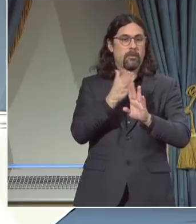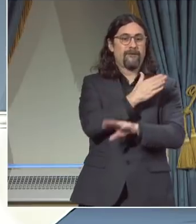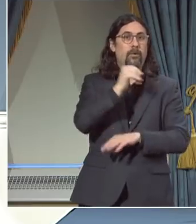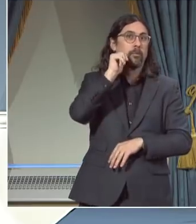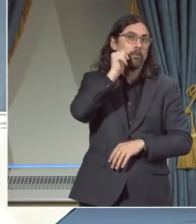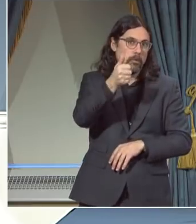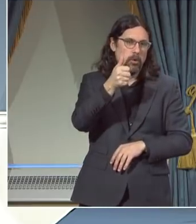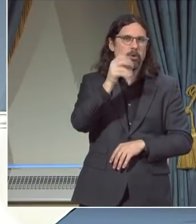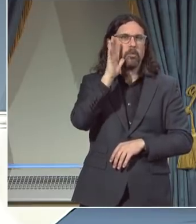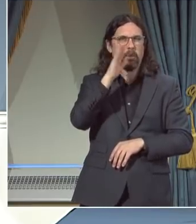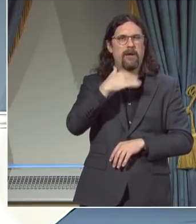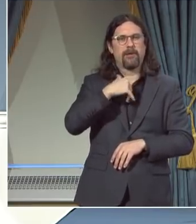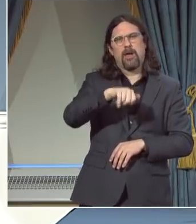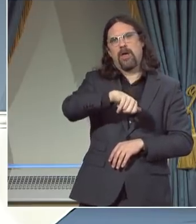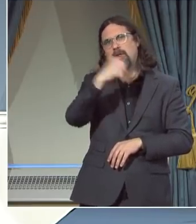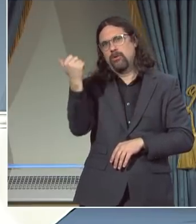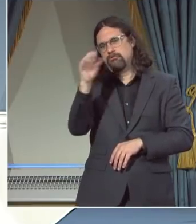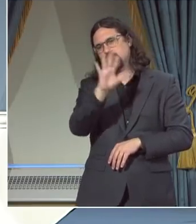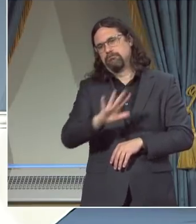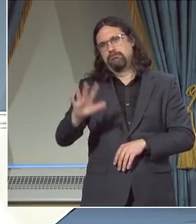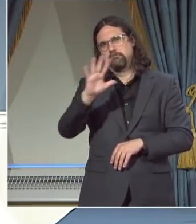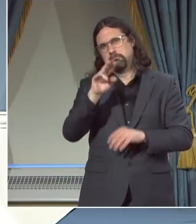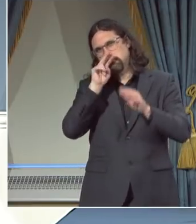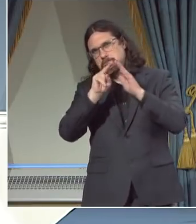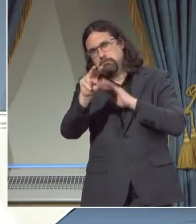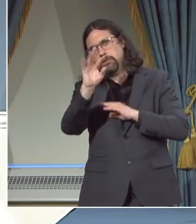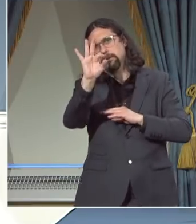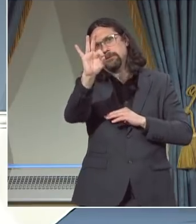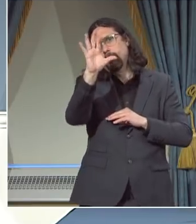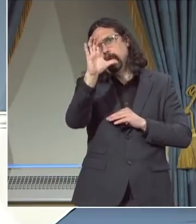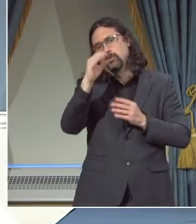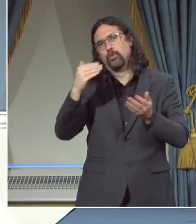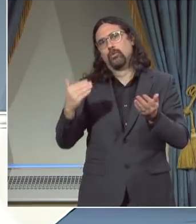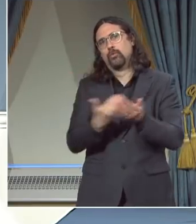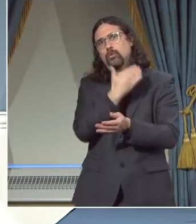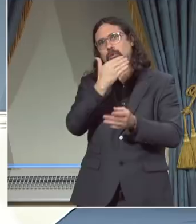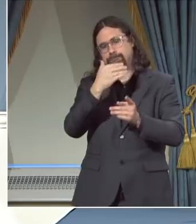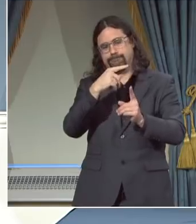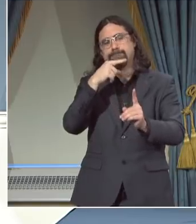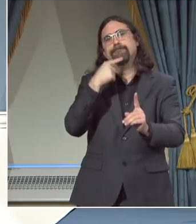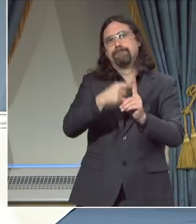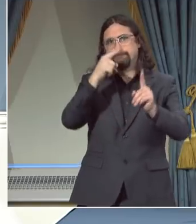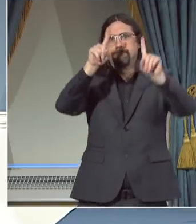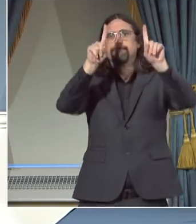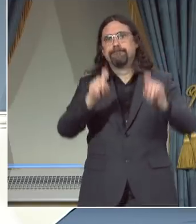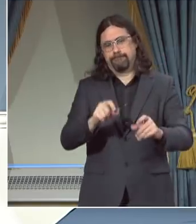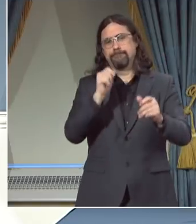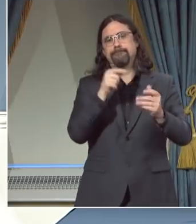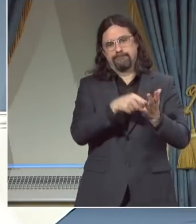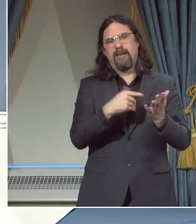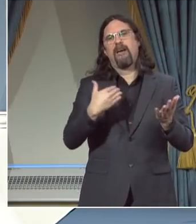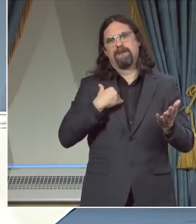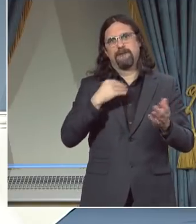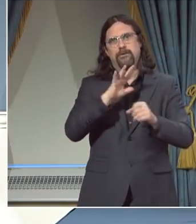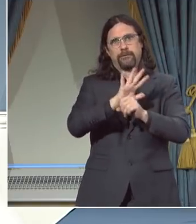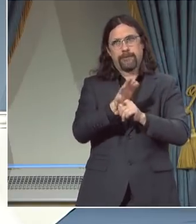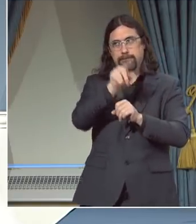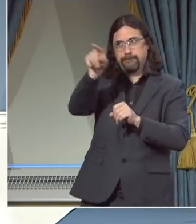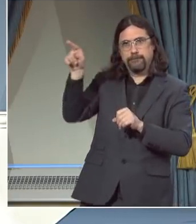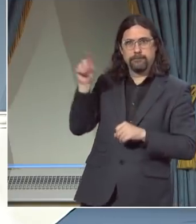FOR COVID. NEXT WE HAVE